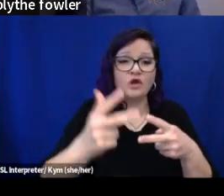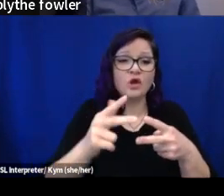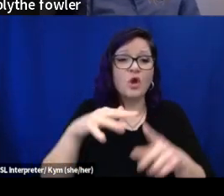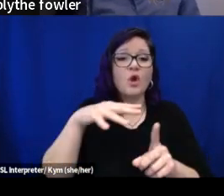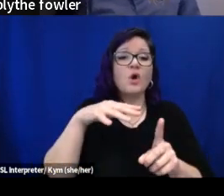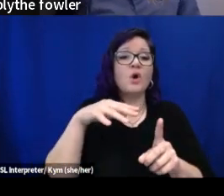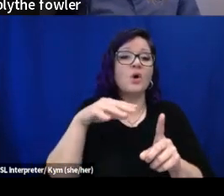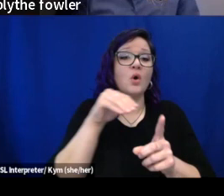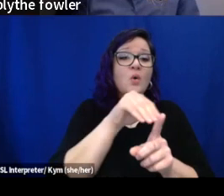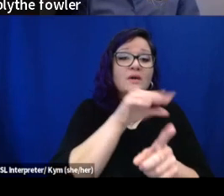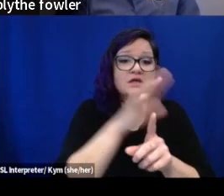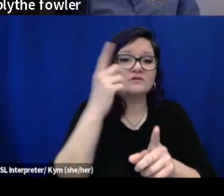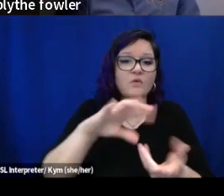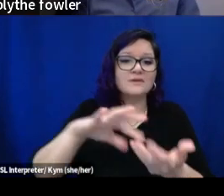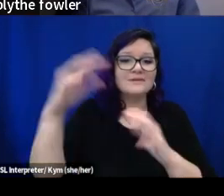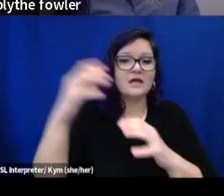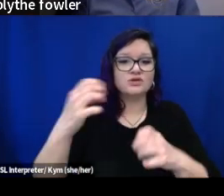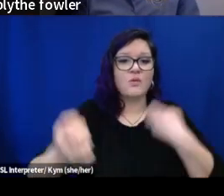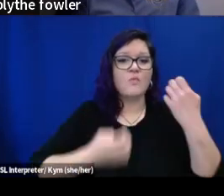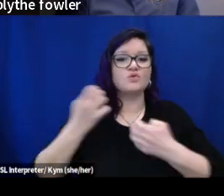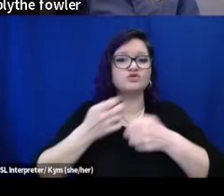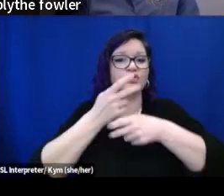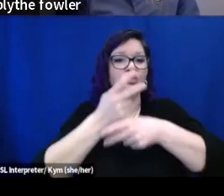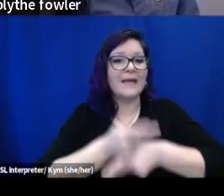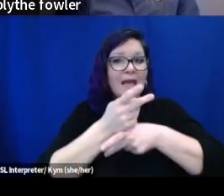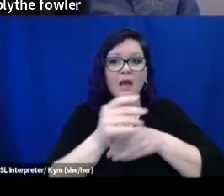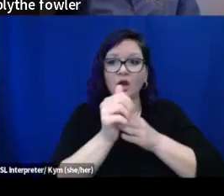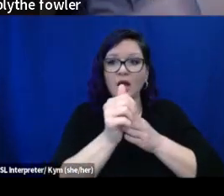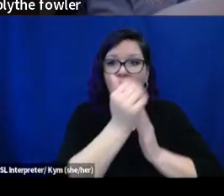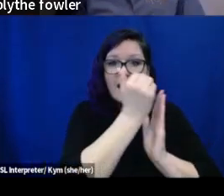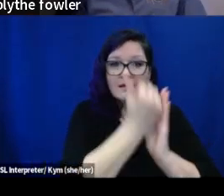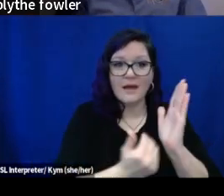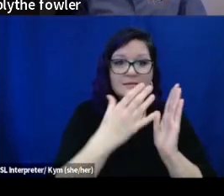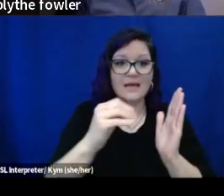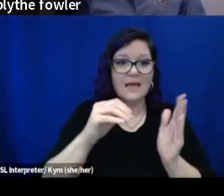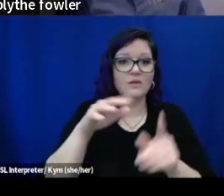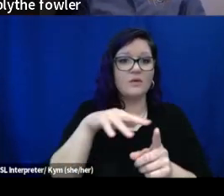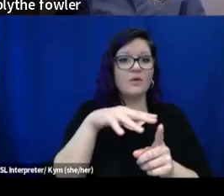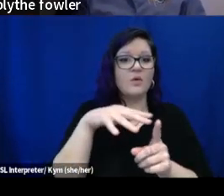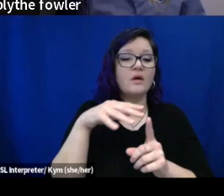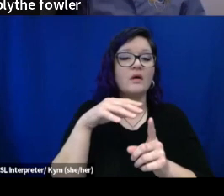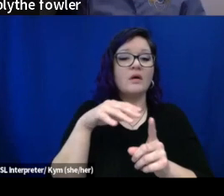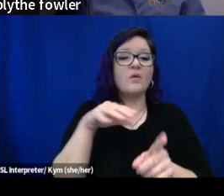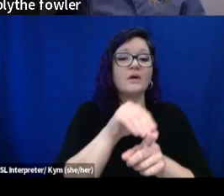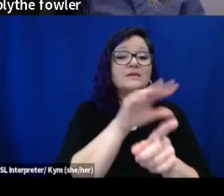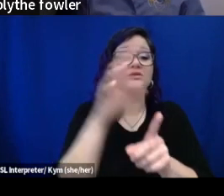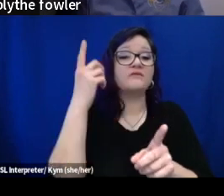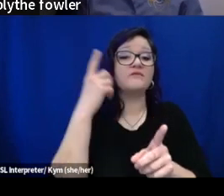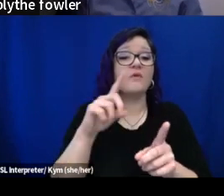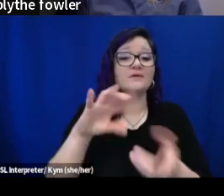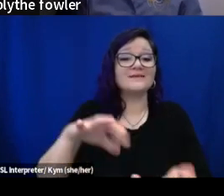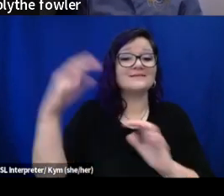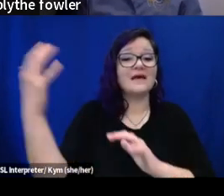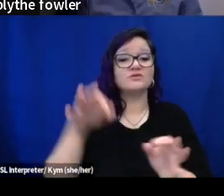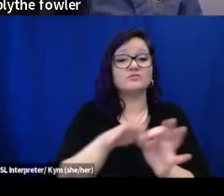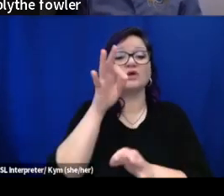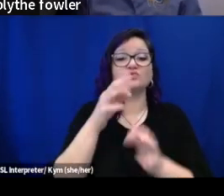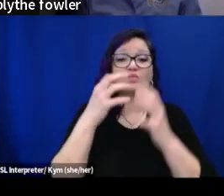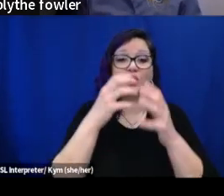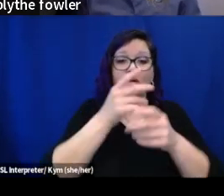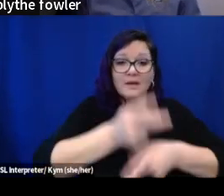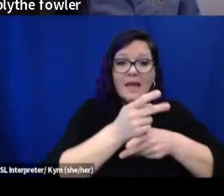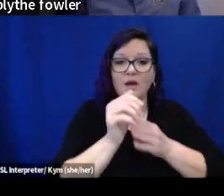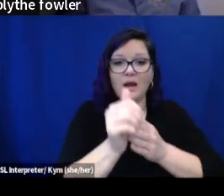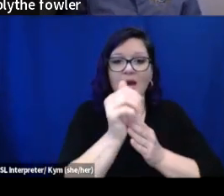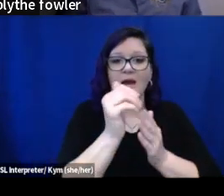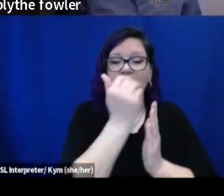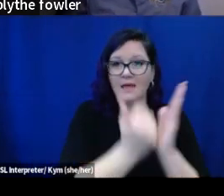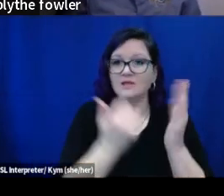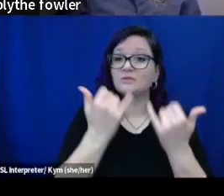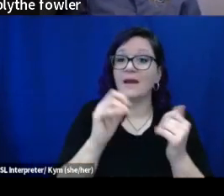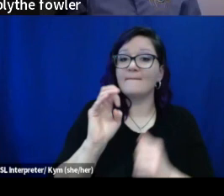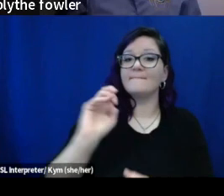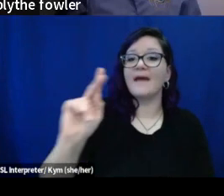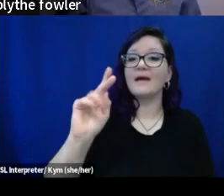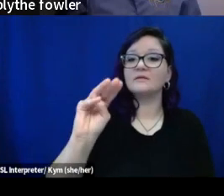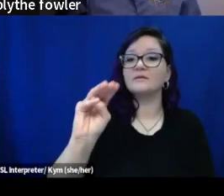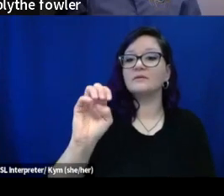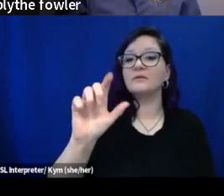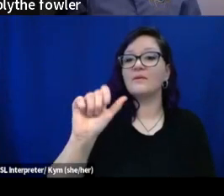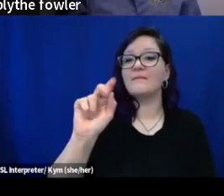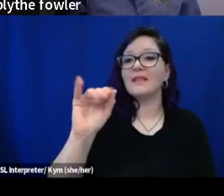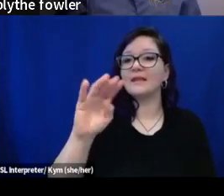to the Disaster Spiritual Care Guidelines). We're now turning back to Melanie for some comparisons.